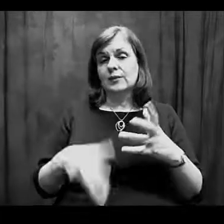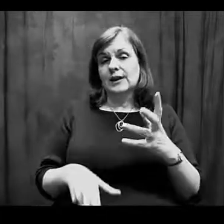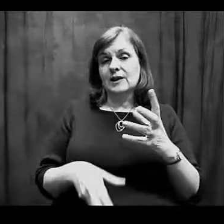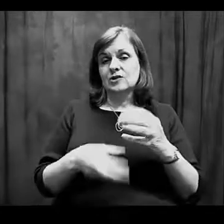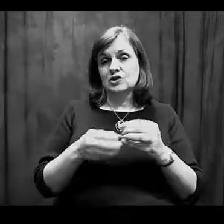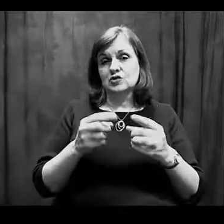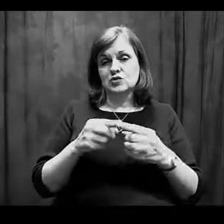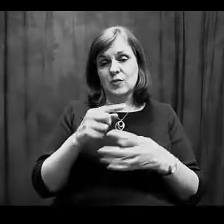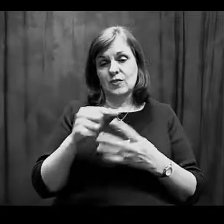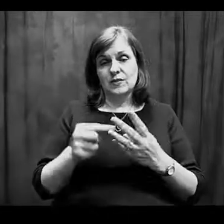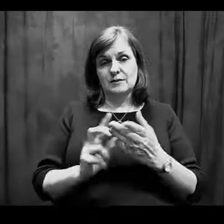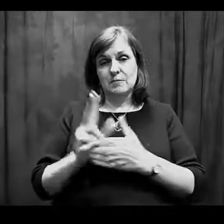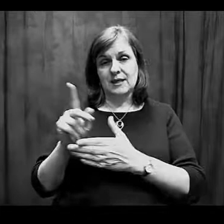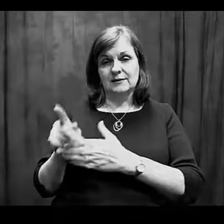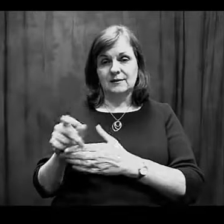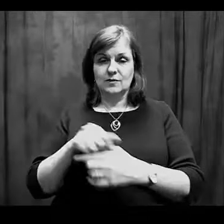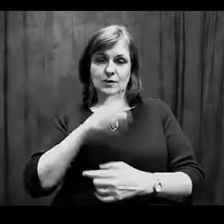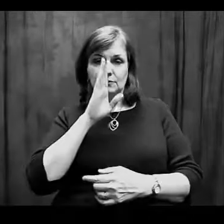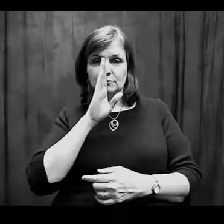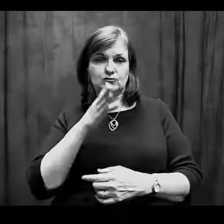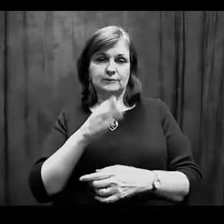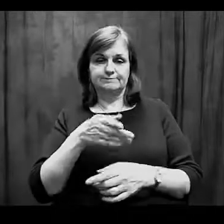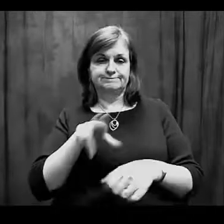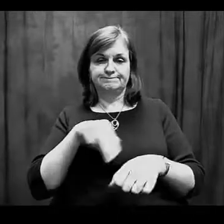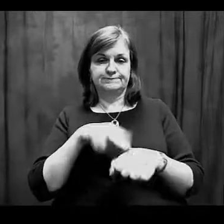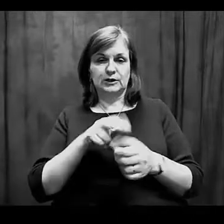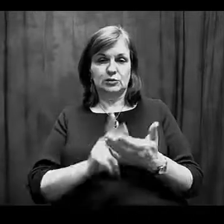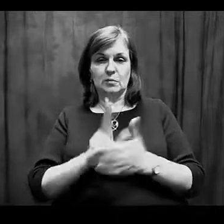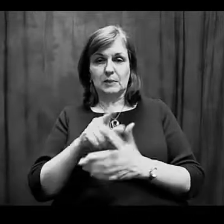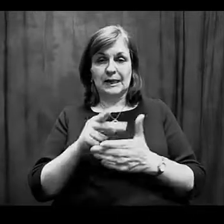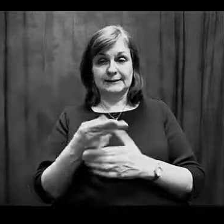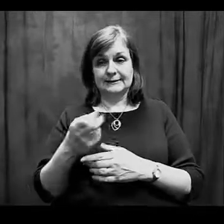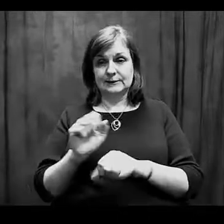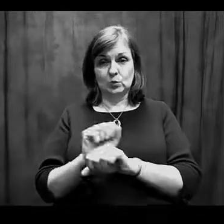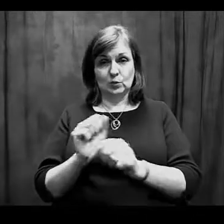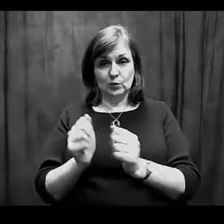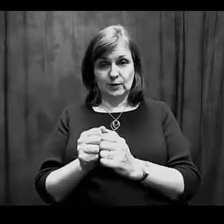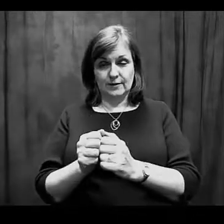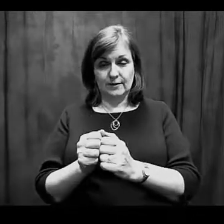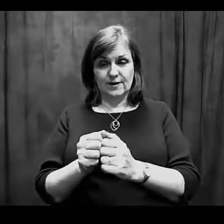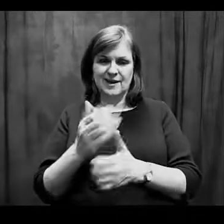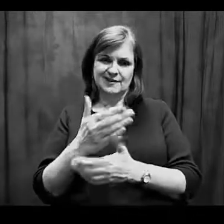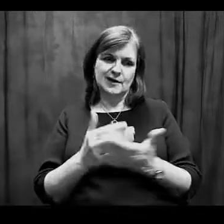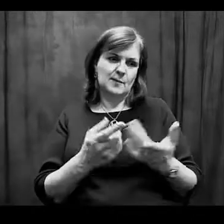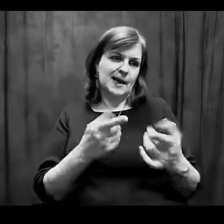in the absence of any additions to these plants so these are straight natural plants that he's working with